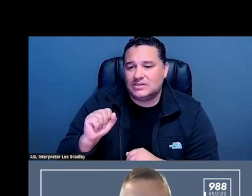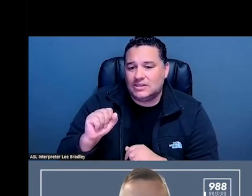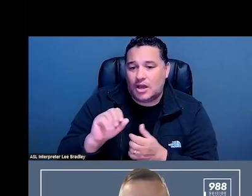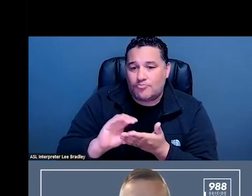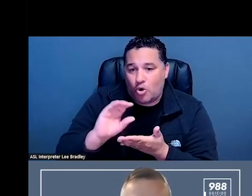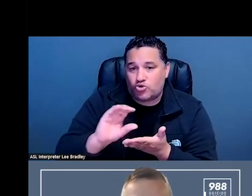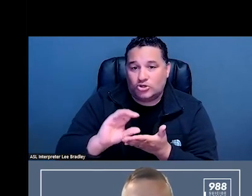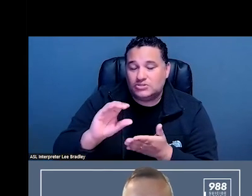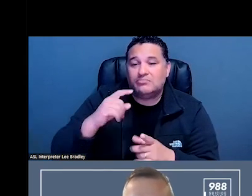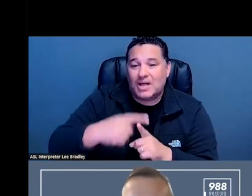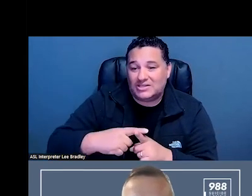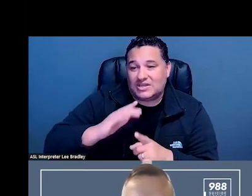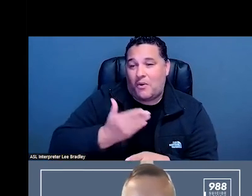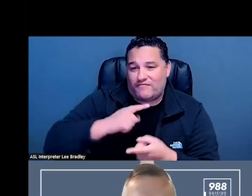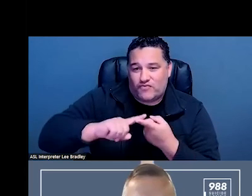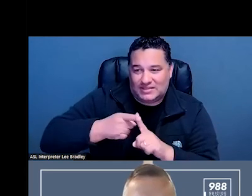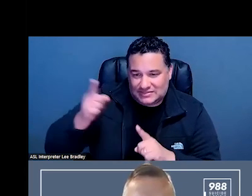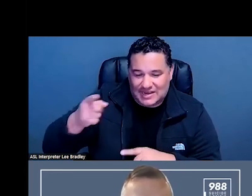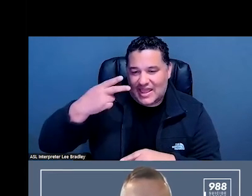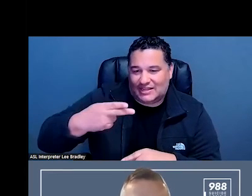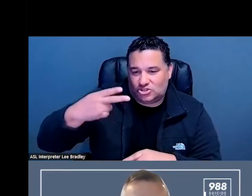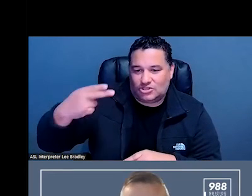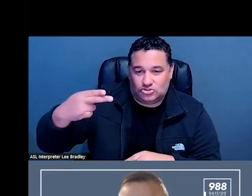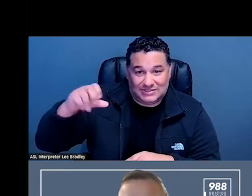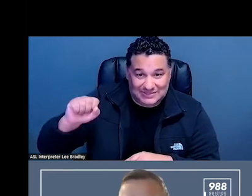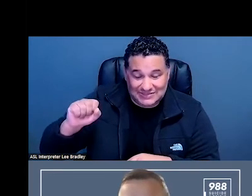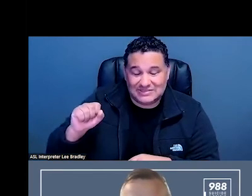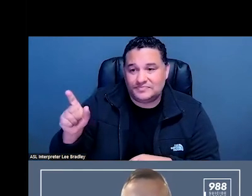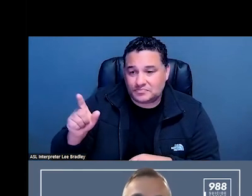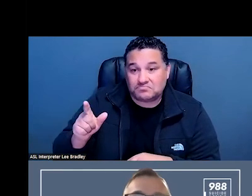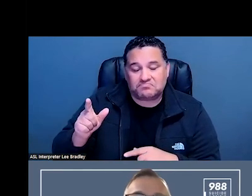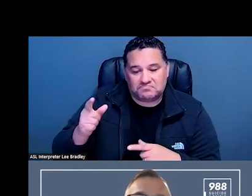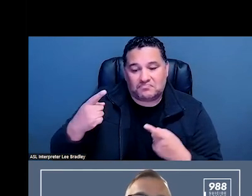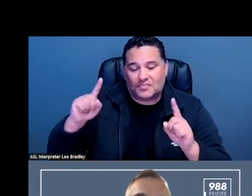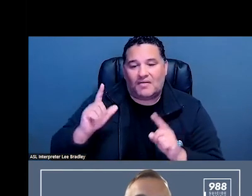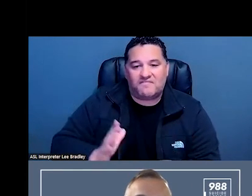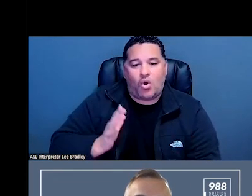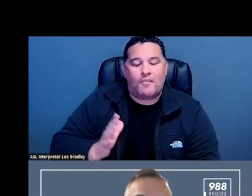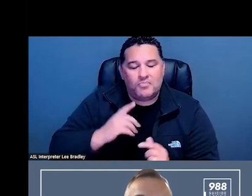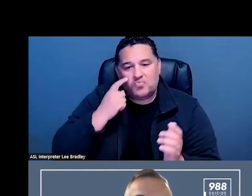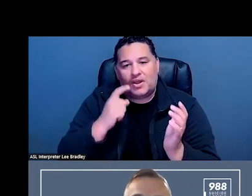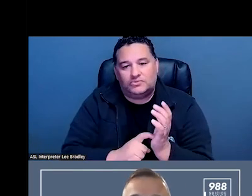OMNIBUS APPROPRIATIONS AND, IN TERMS OF OUR, FRIENDS AT HHS,